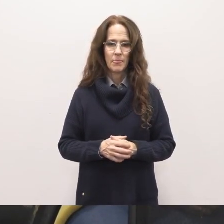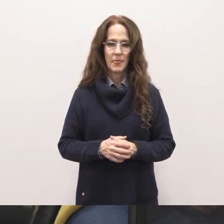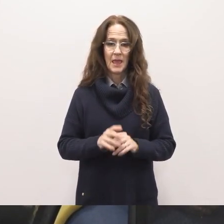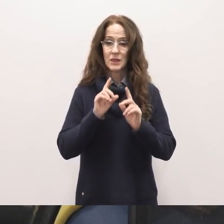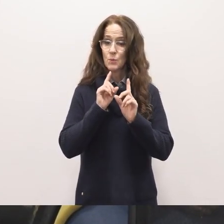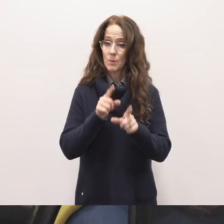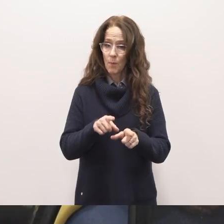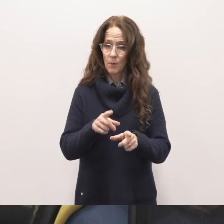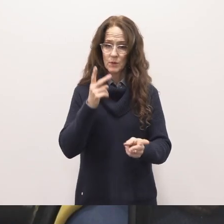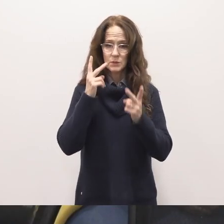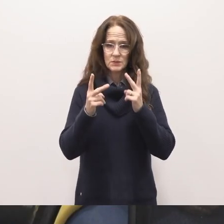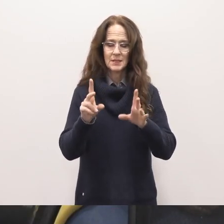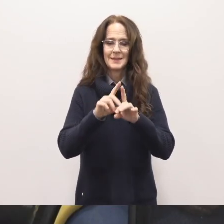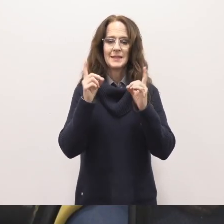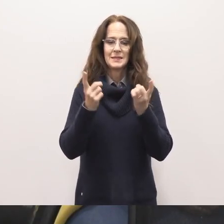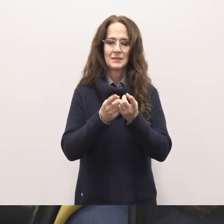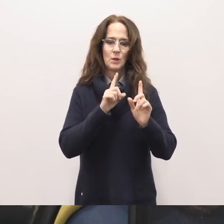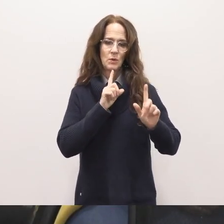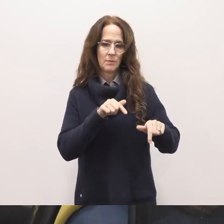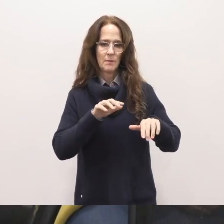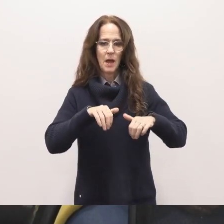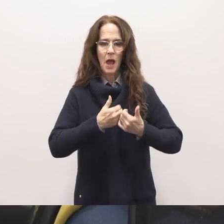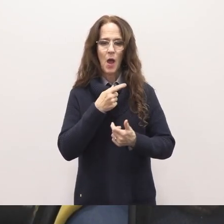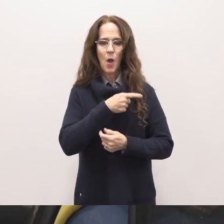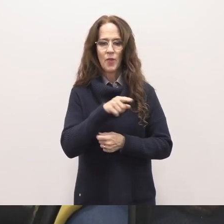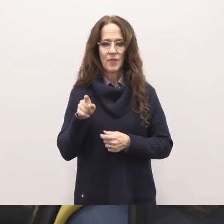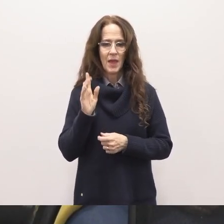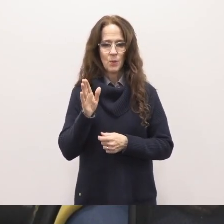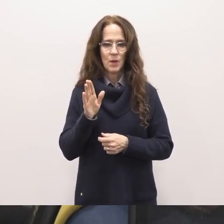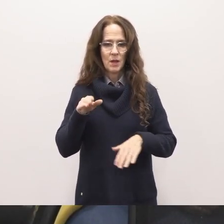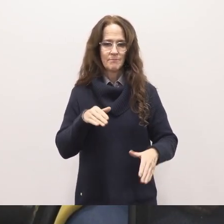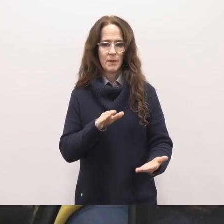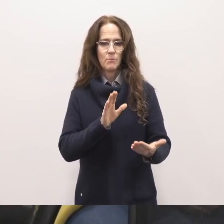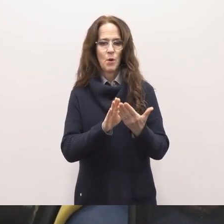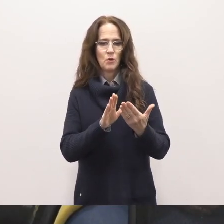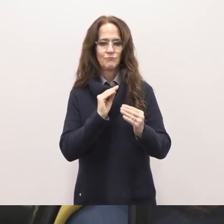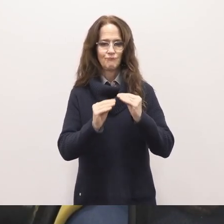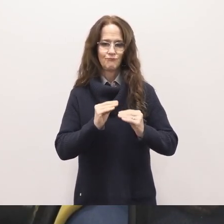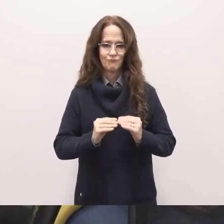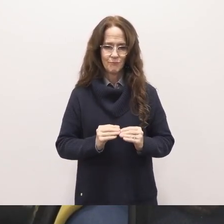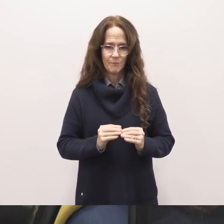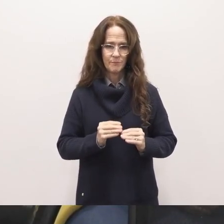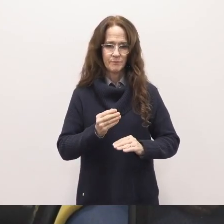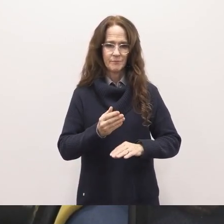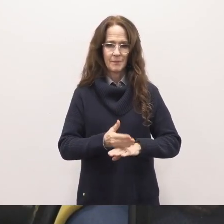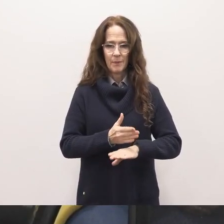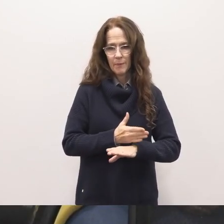you'll see district's response for how they are going to approach correcting the issue.